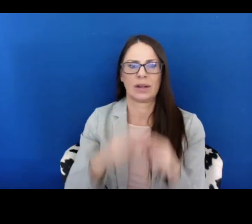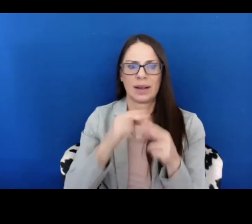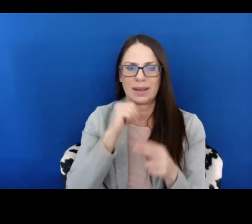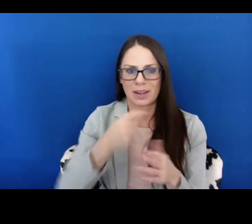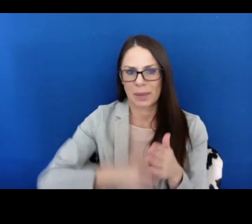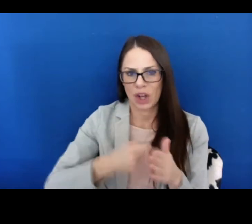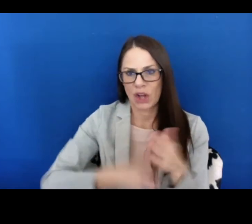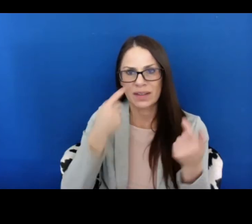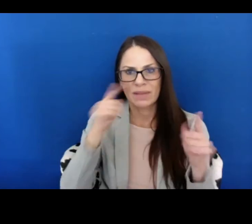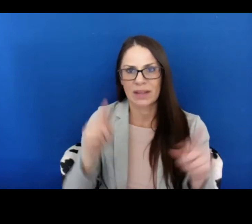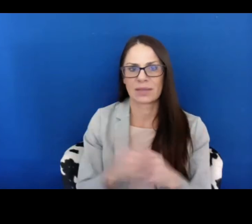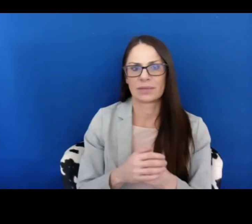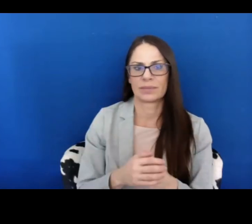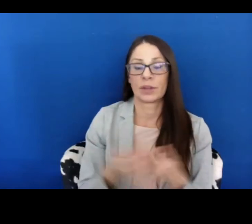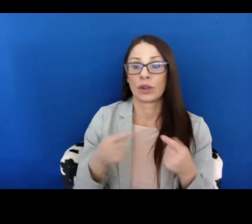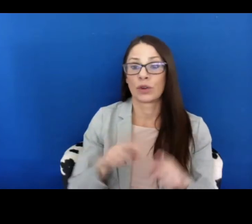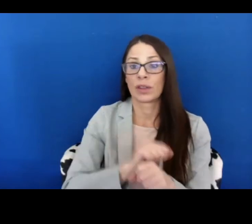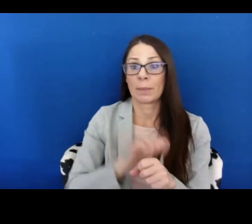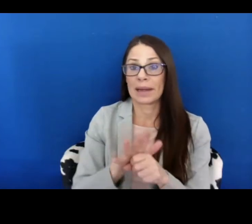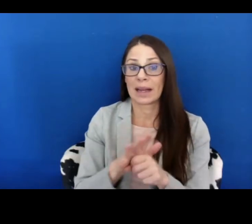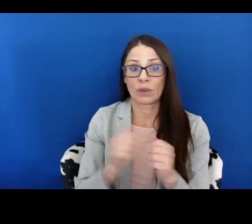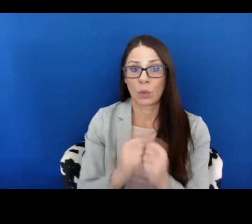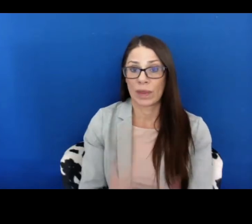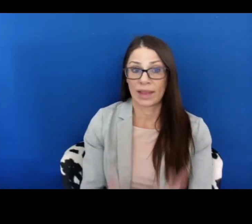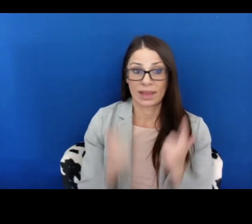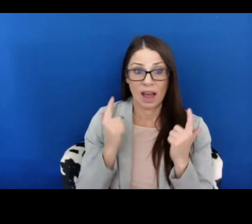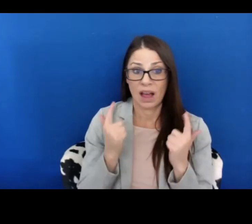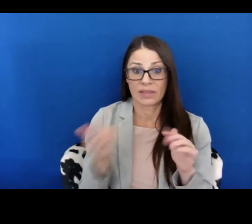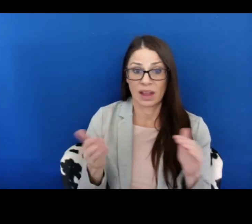15:23:59 During the pandemic with lives on the line. This is unacceptable.